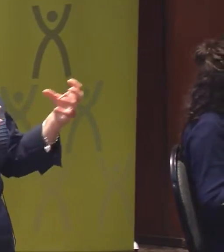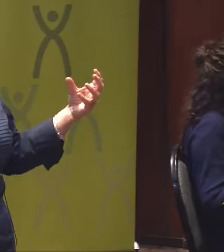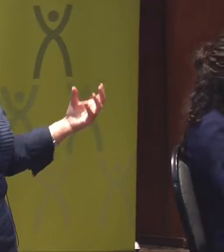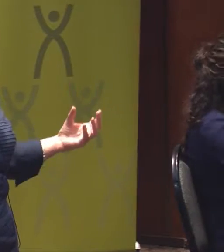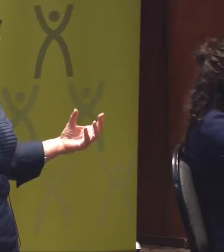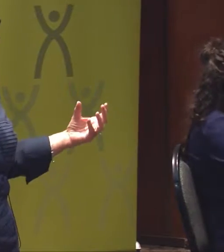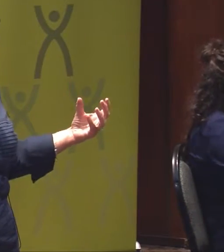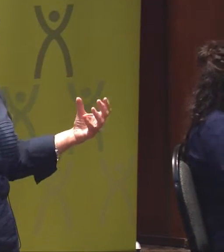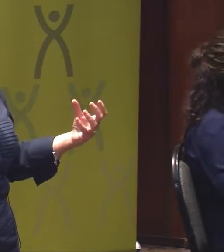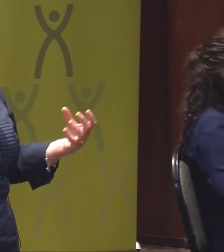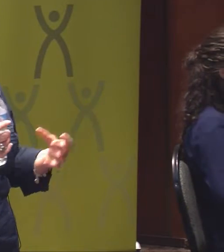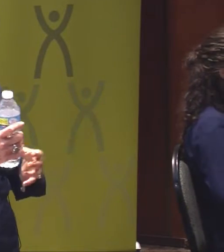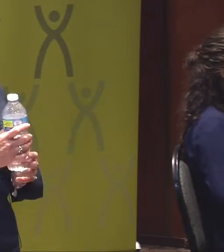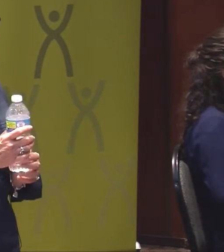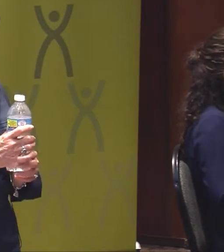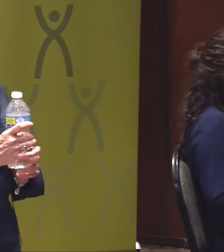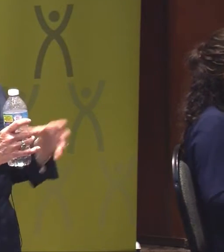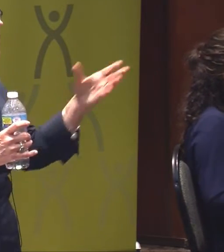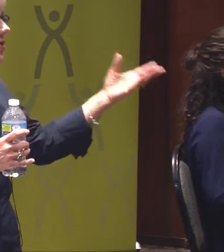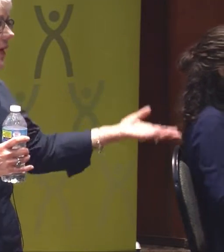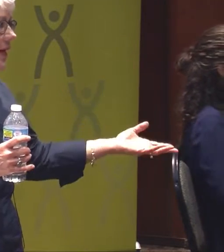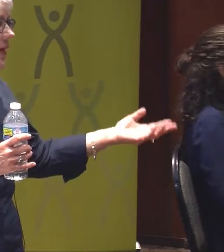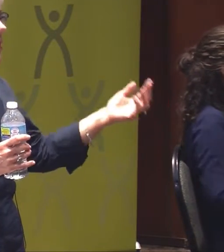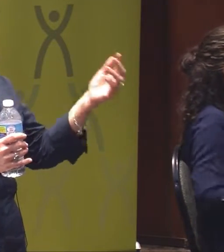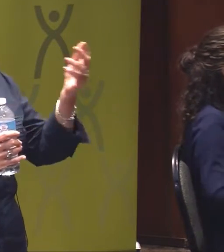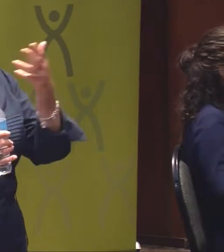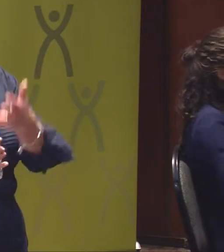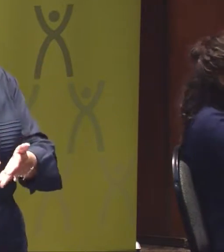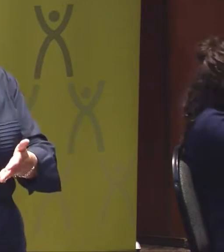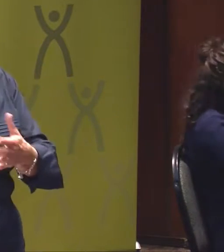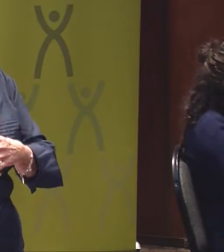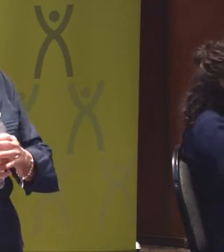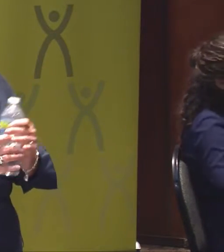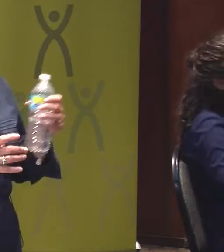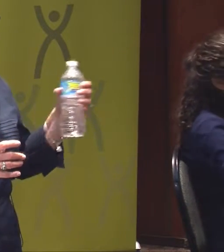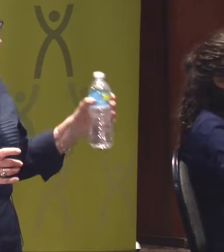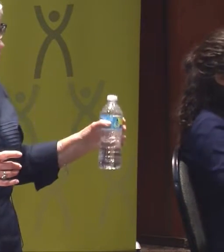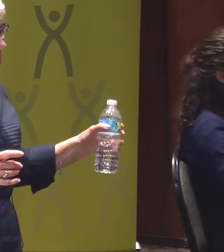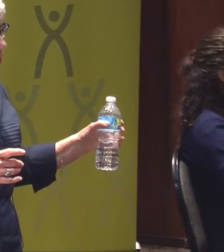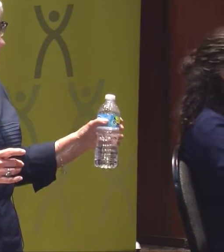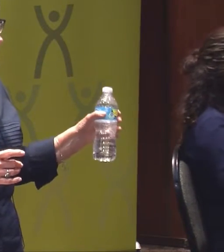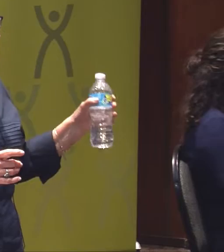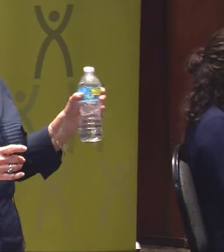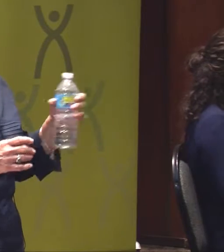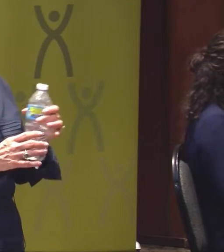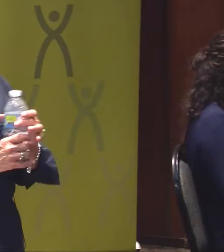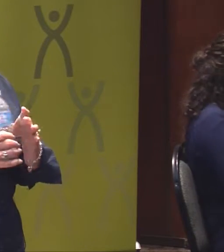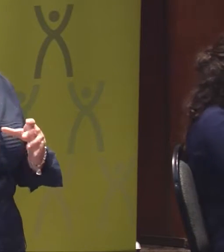How are we going to take it to the next level? What's your idea or how does...? What happens at home, Mom, when this happens?